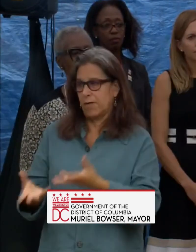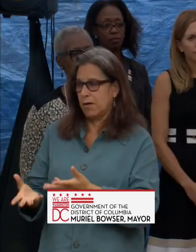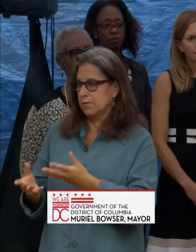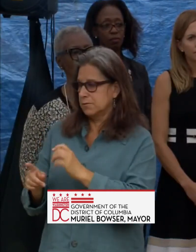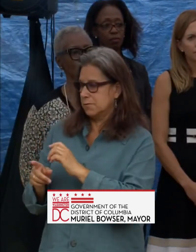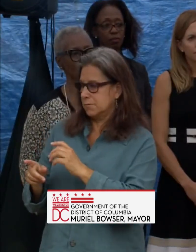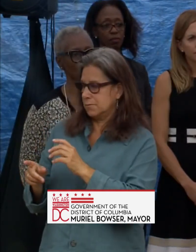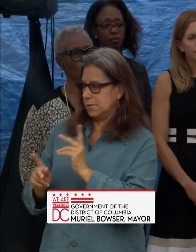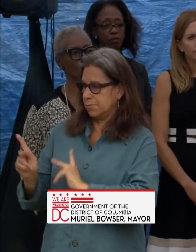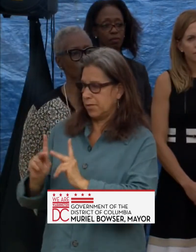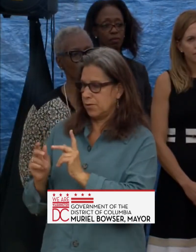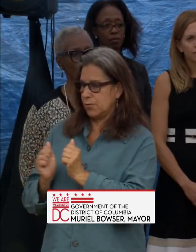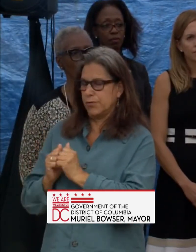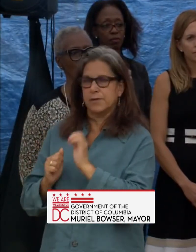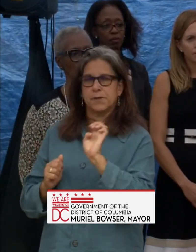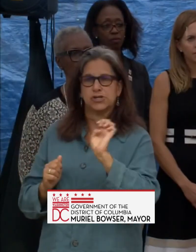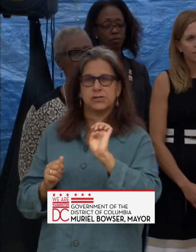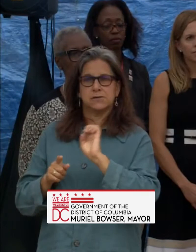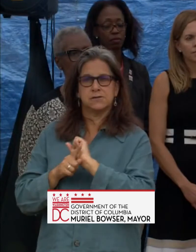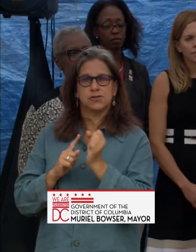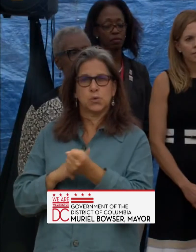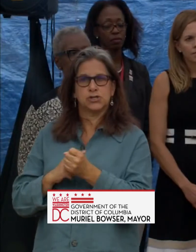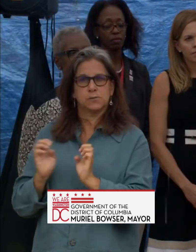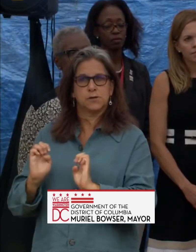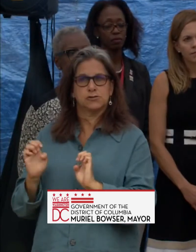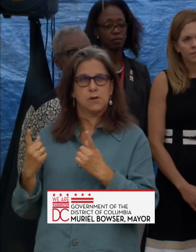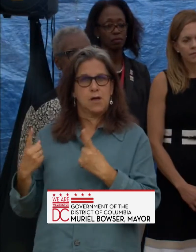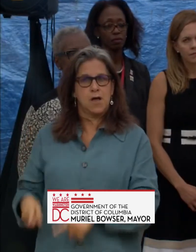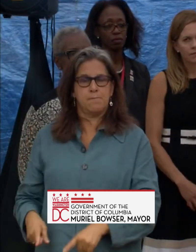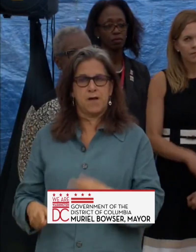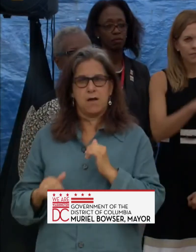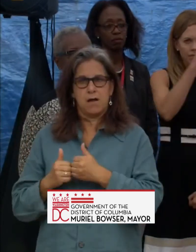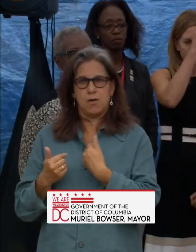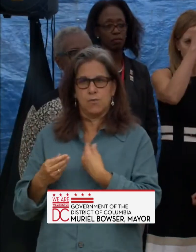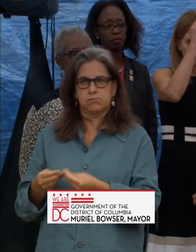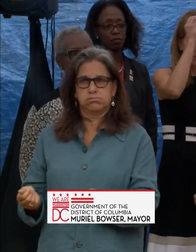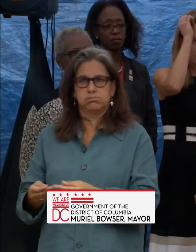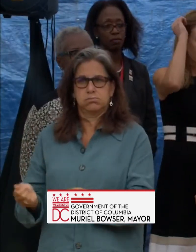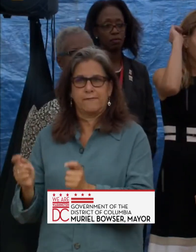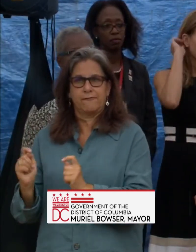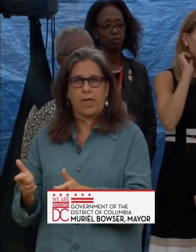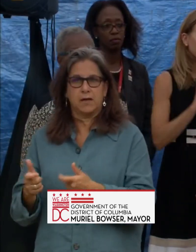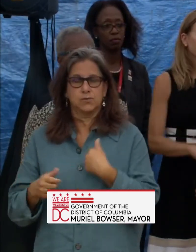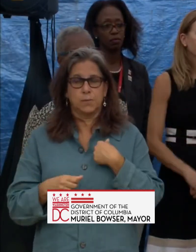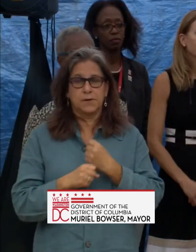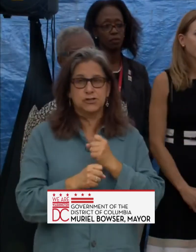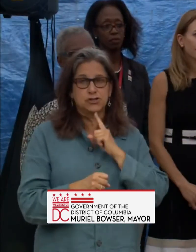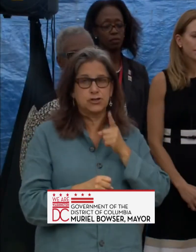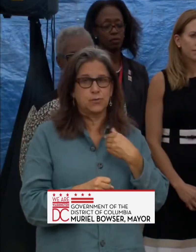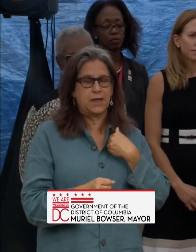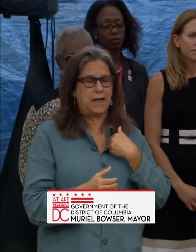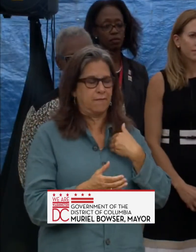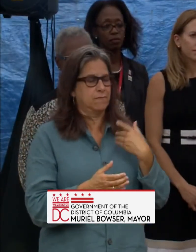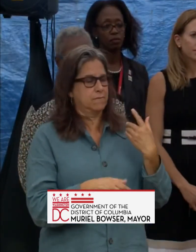THE END. THAT'S WHY WE HAVE DOUBLED THE EFFORTS. WHEN I BECAME MAYOR, WE WERE SPENDING ABOUT $50 MILLION IN